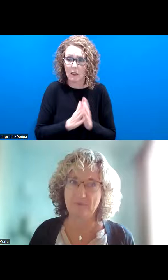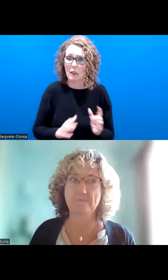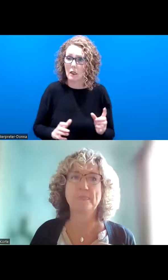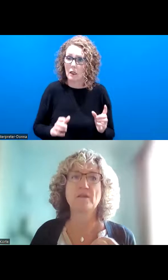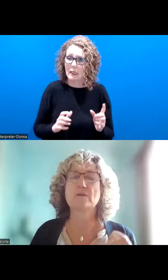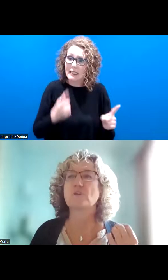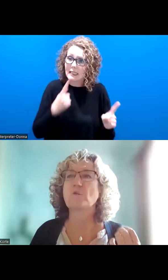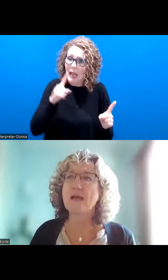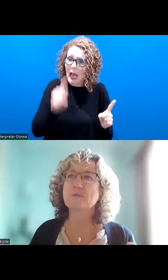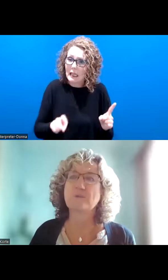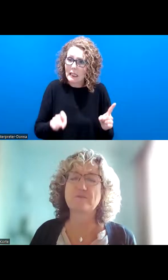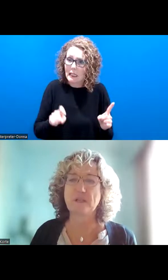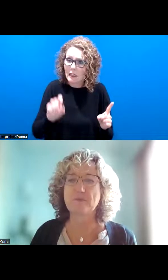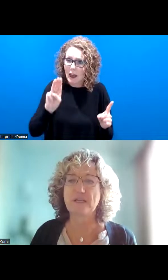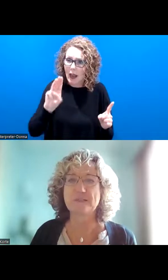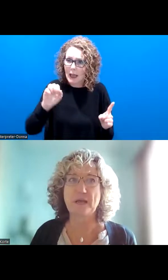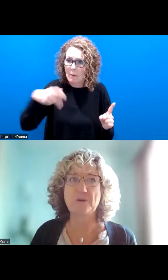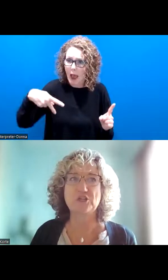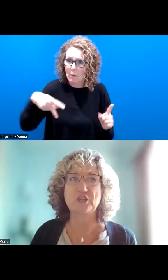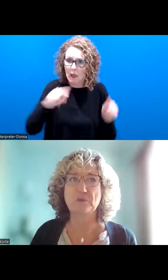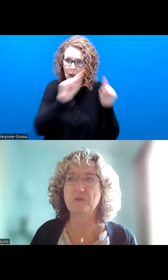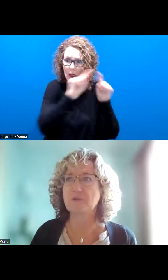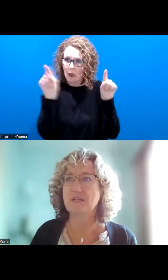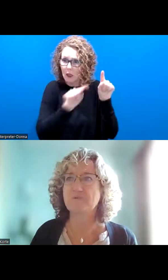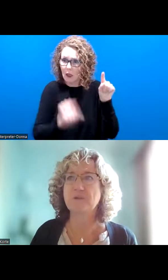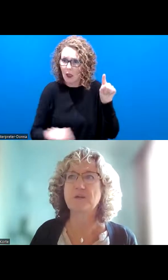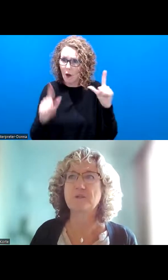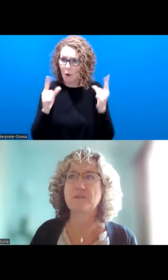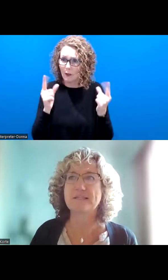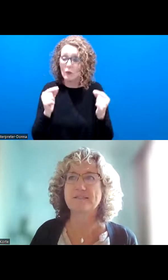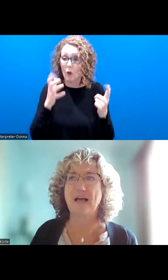we have two that are permanent. So workers who are